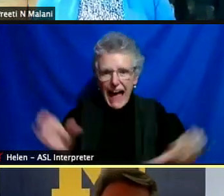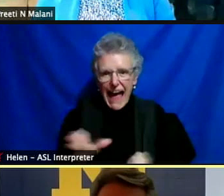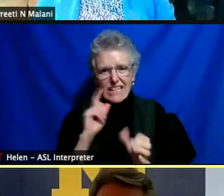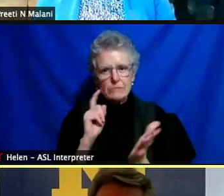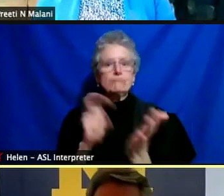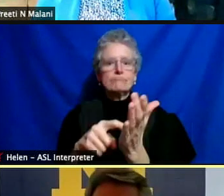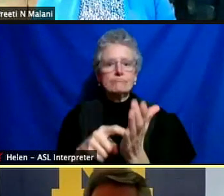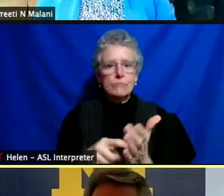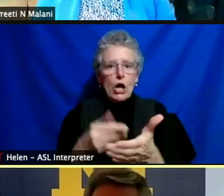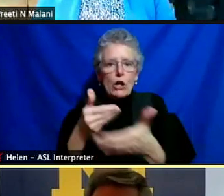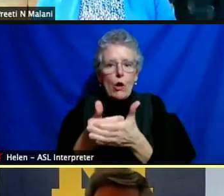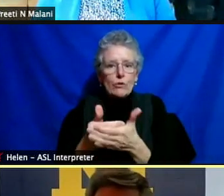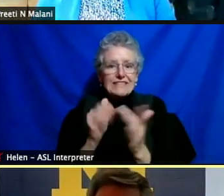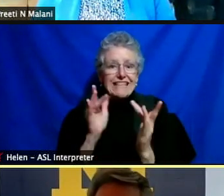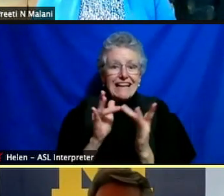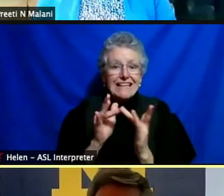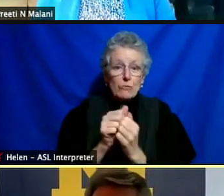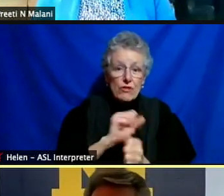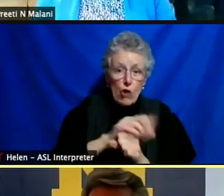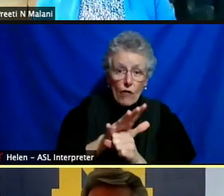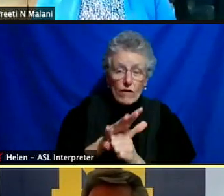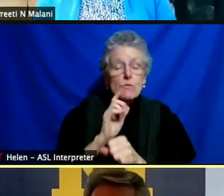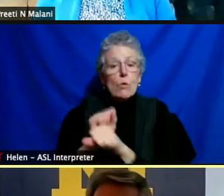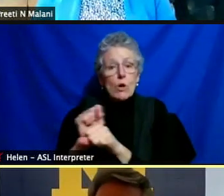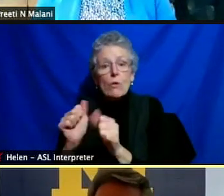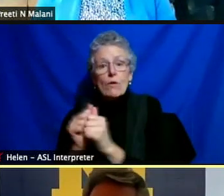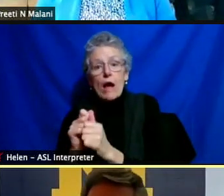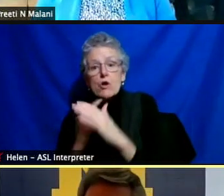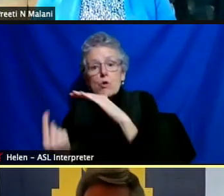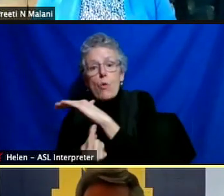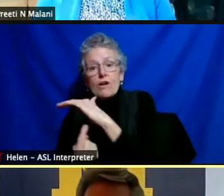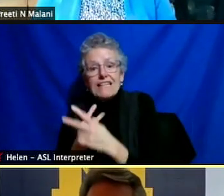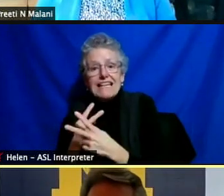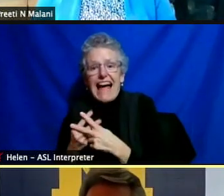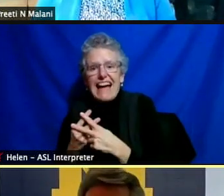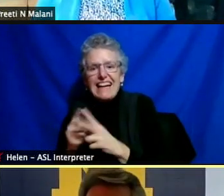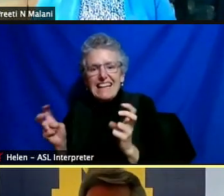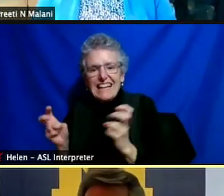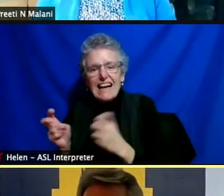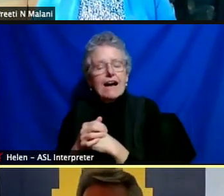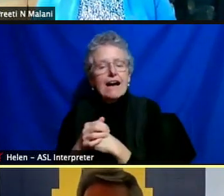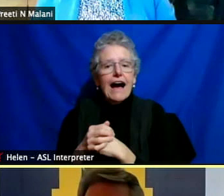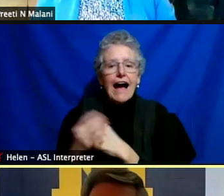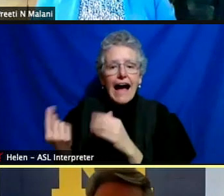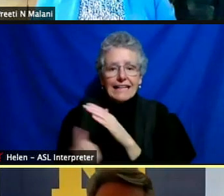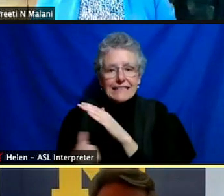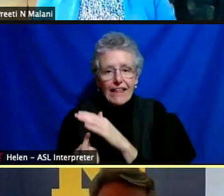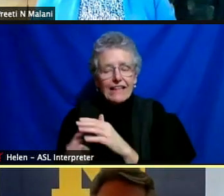and then working with our quarantine and isolation space to get those folks out of the community as promptly as possible.